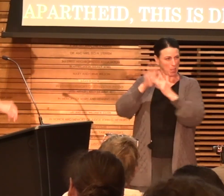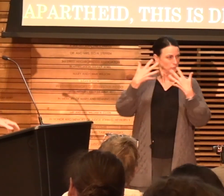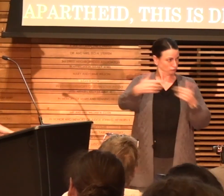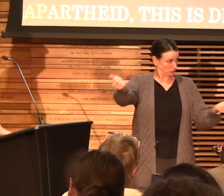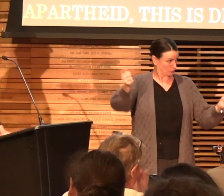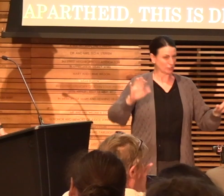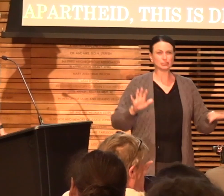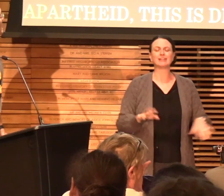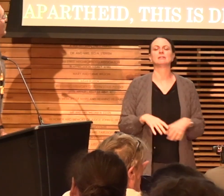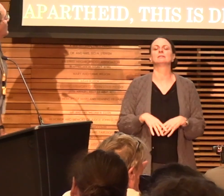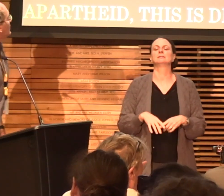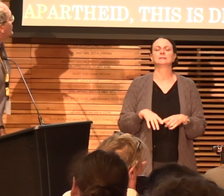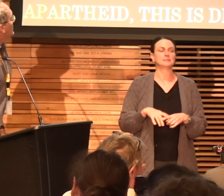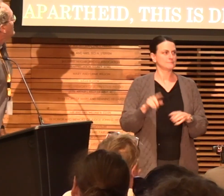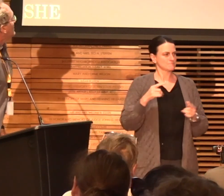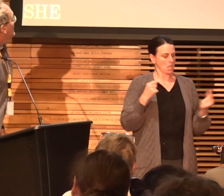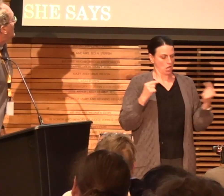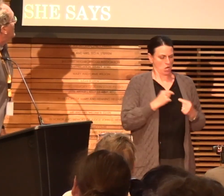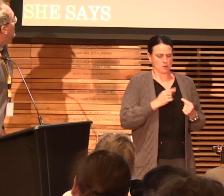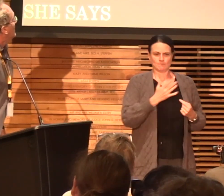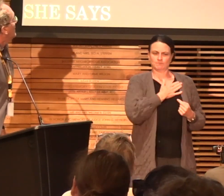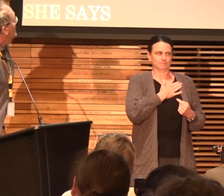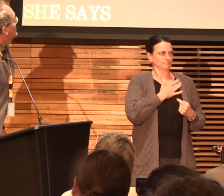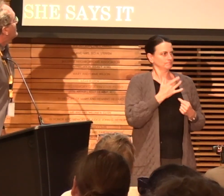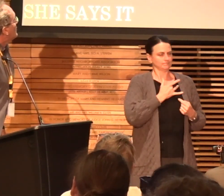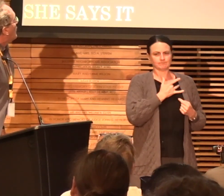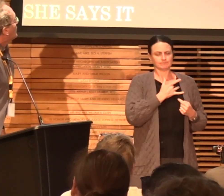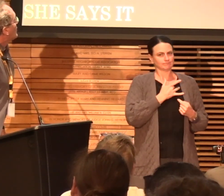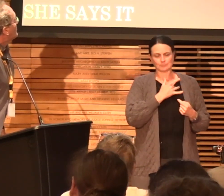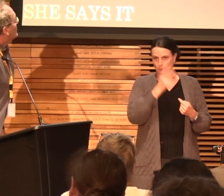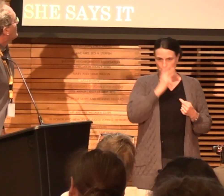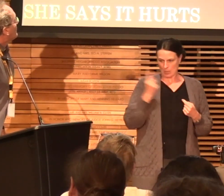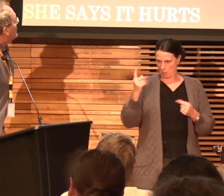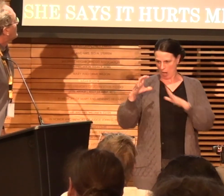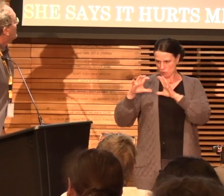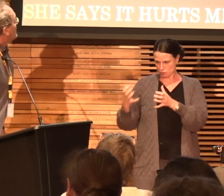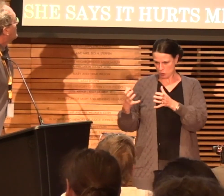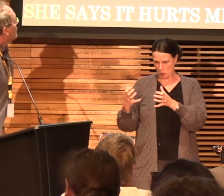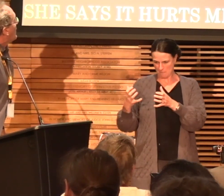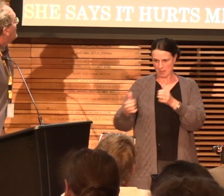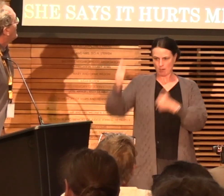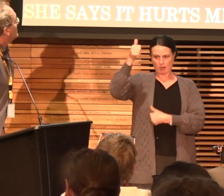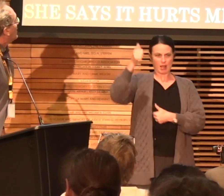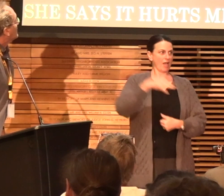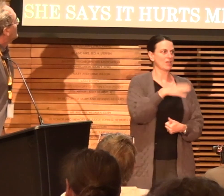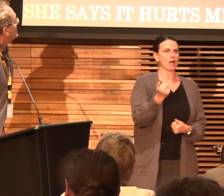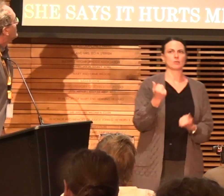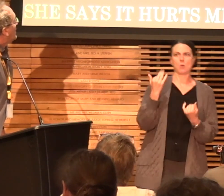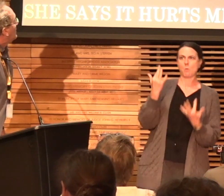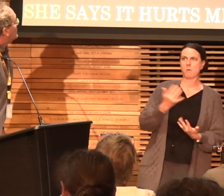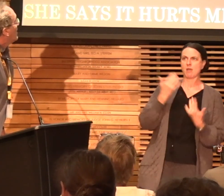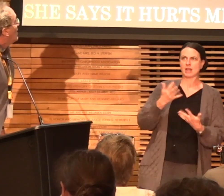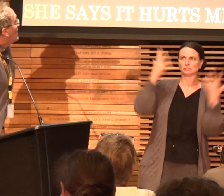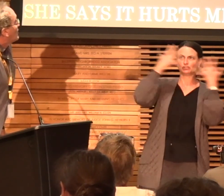She says, "'It hurts me indeed to see one group served first and the other waiting in darkness and silence.